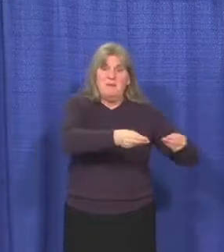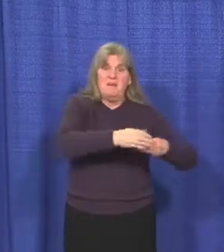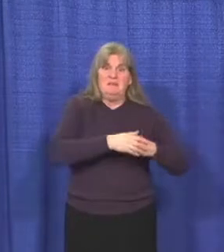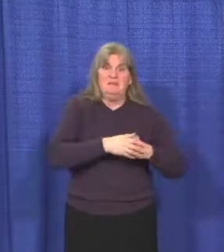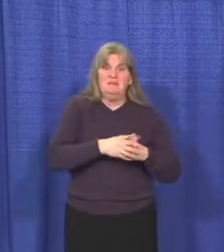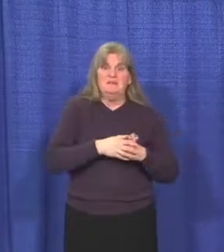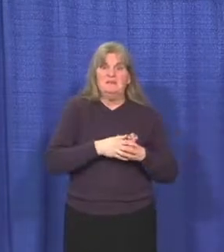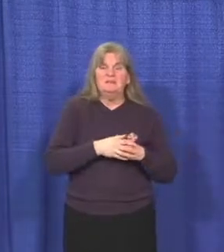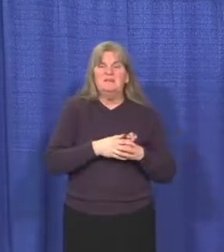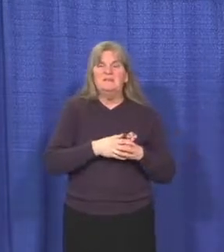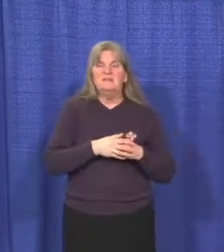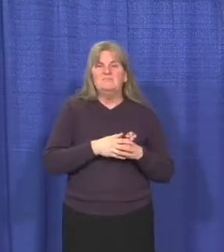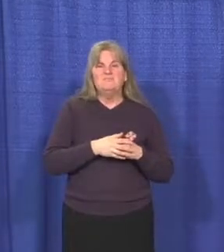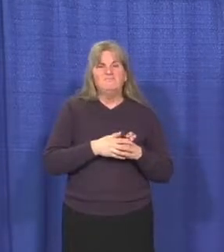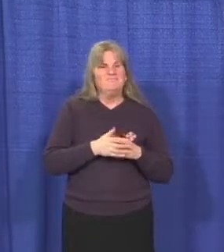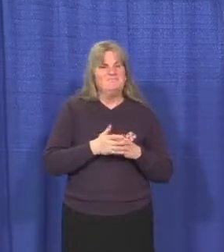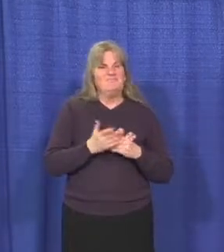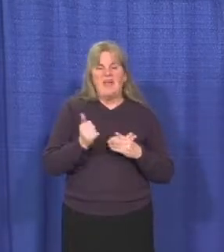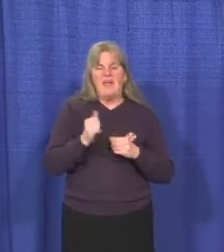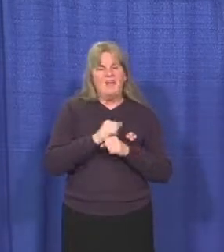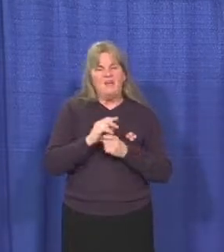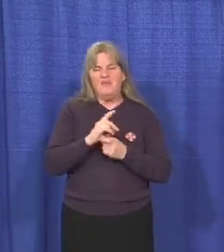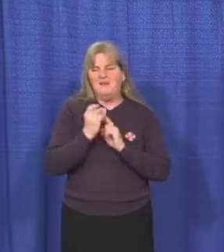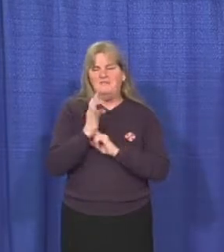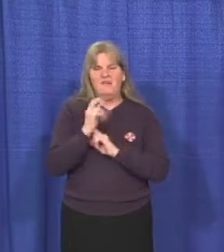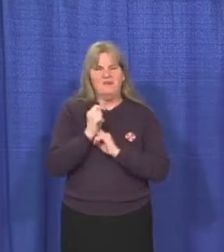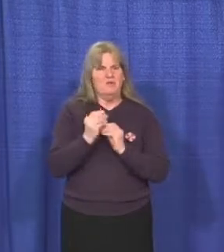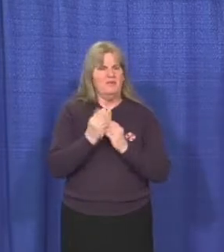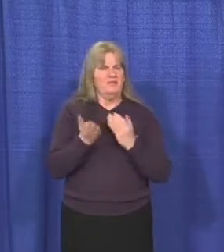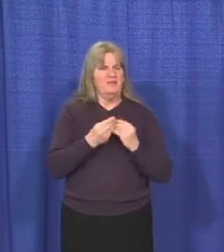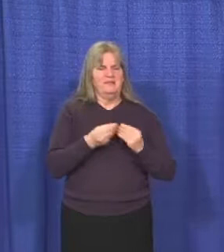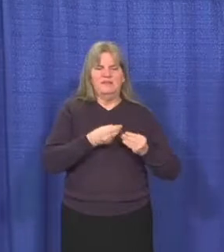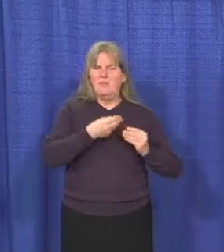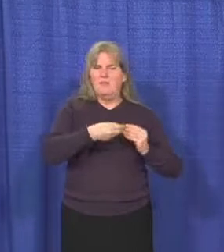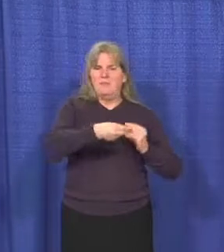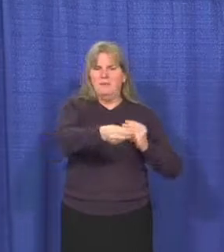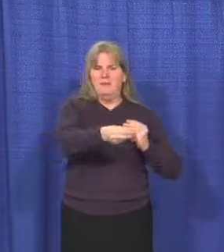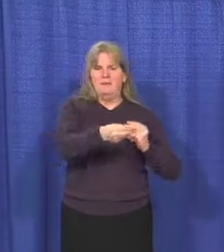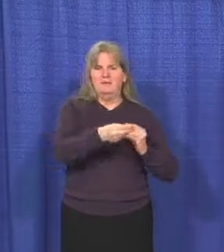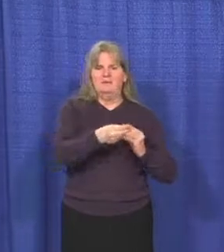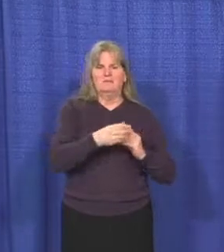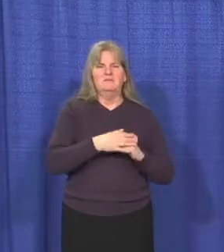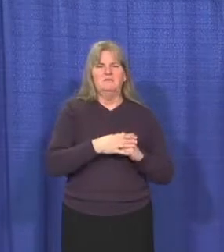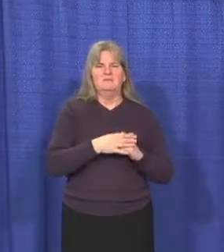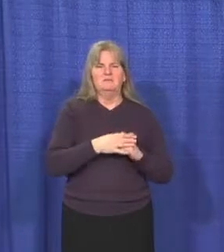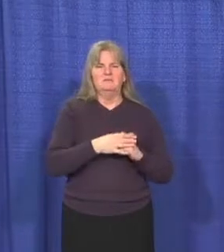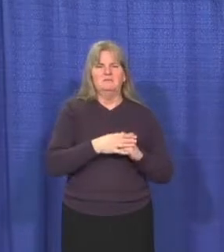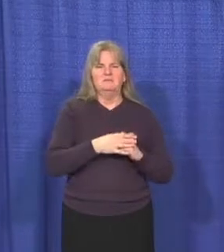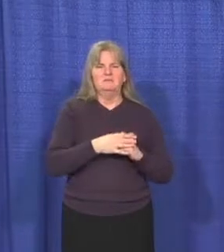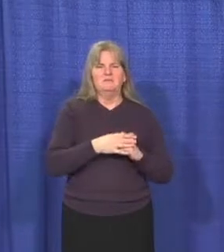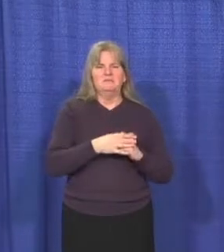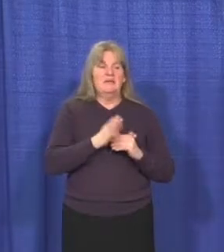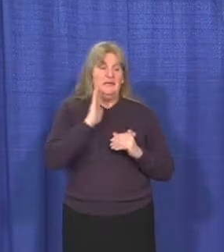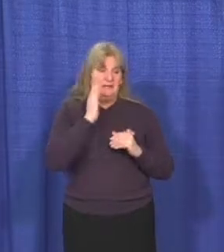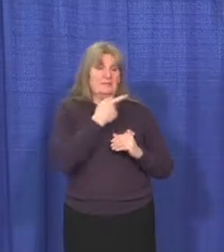a demonstrated ability to spread rapidly. Despite what appears to have